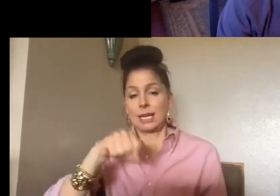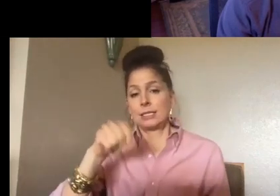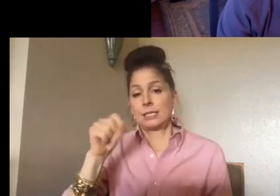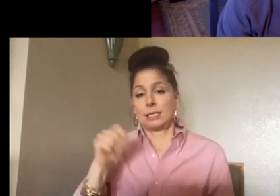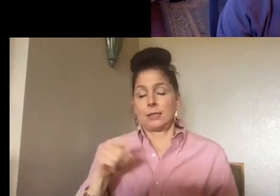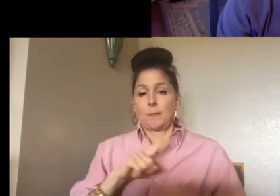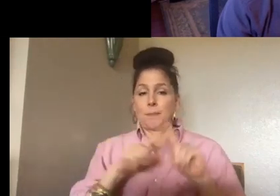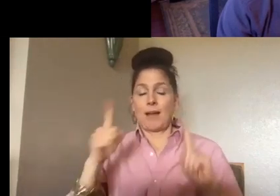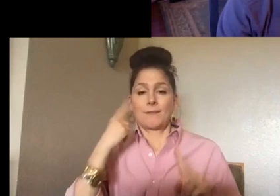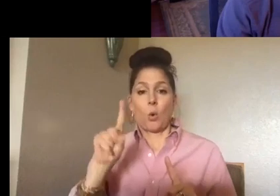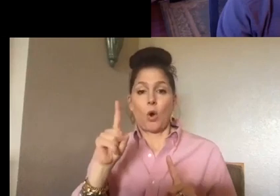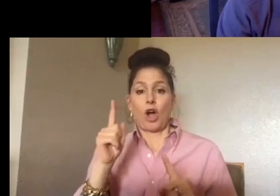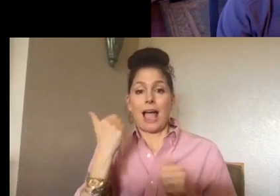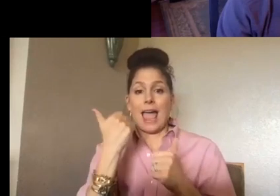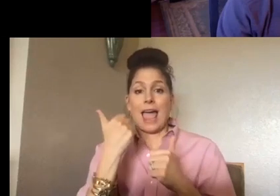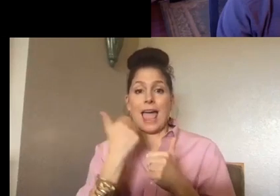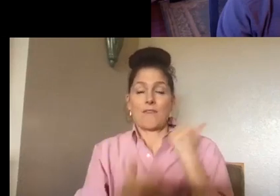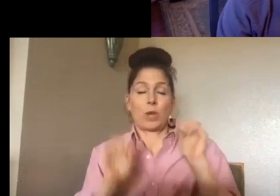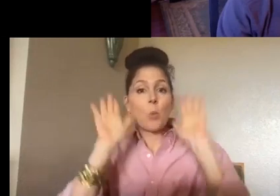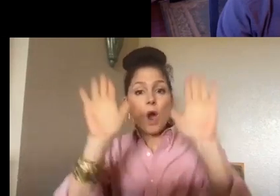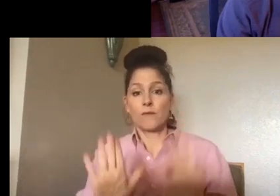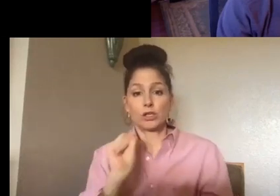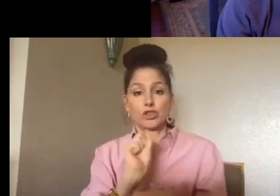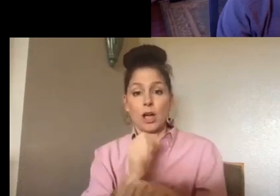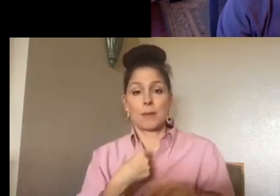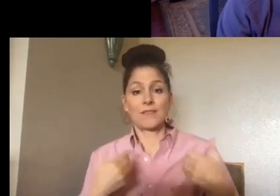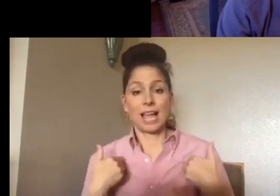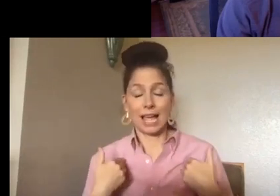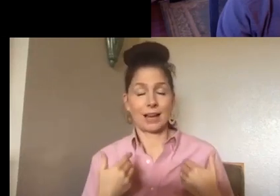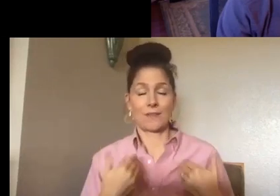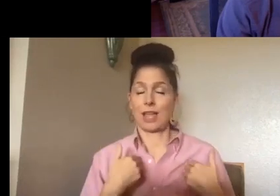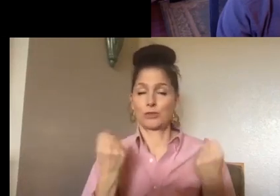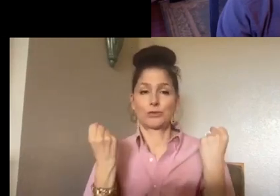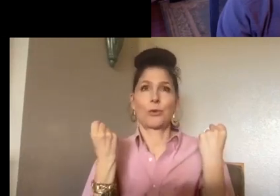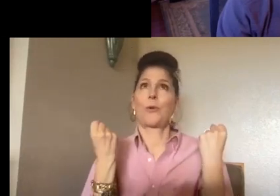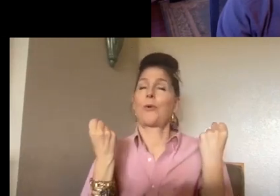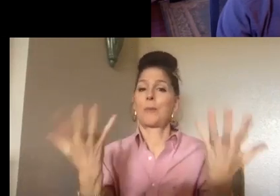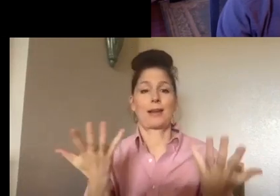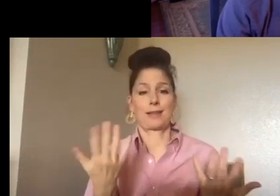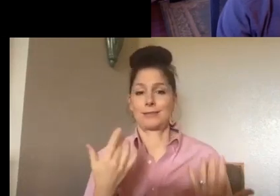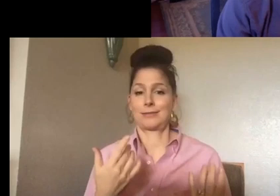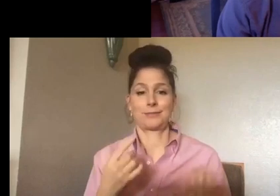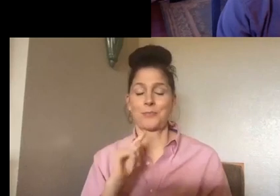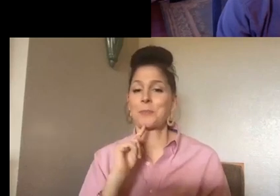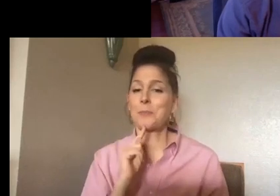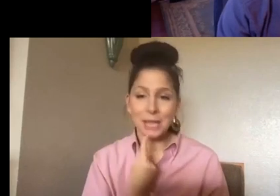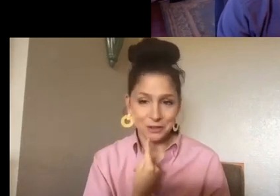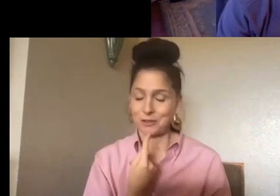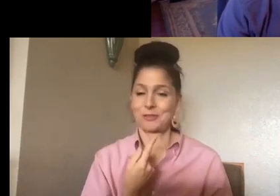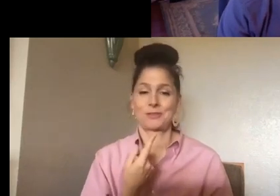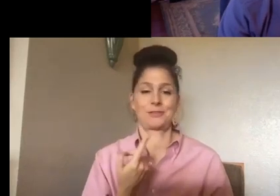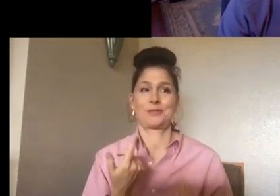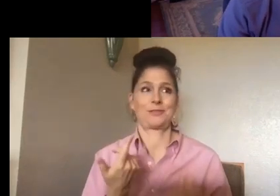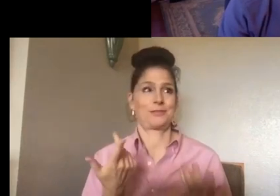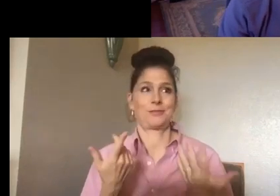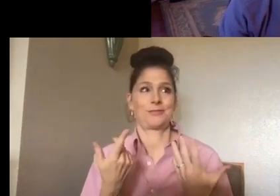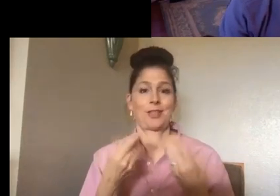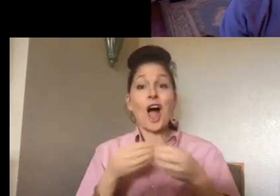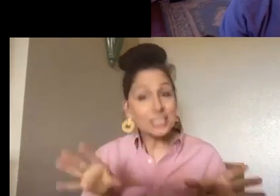but for every wonderful job that I've had there have been many disappointments, losses,